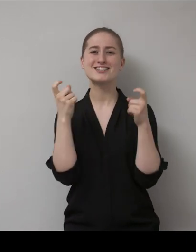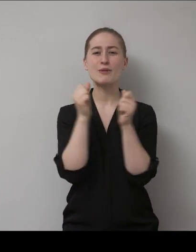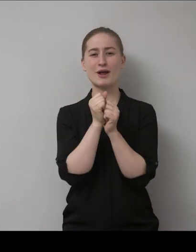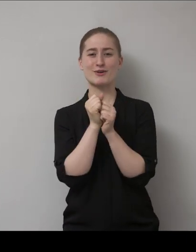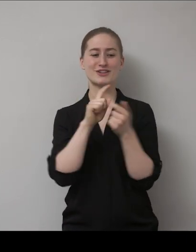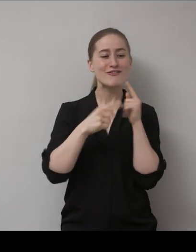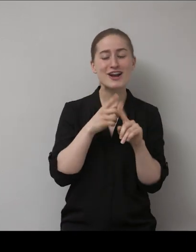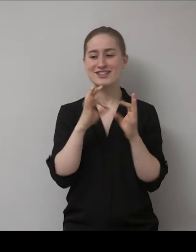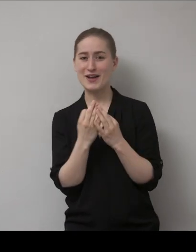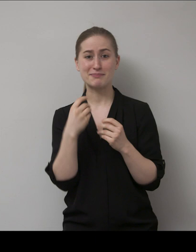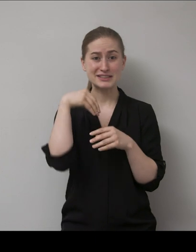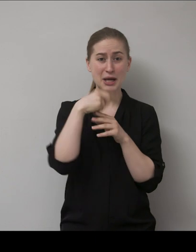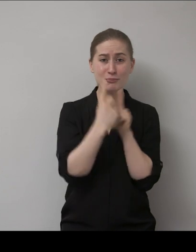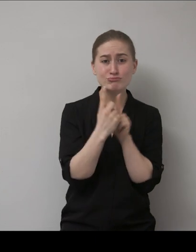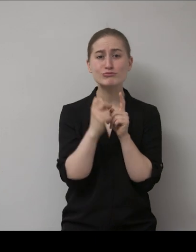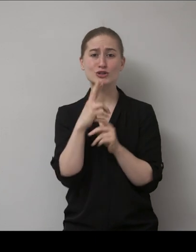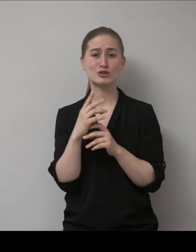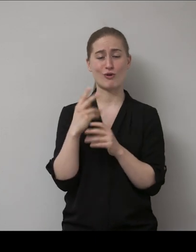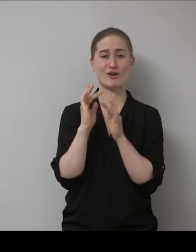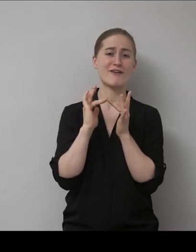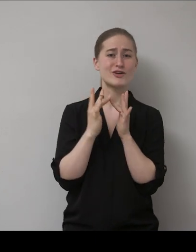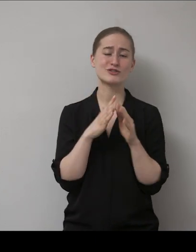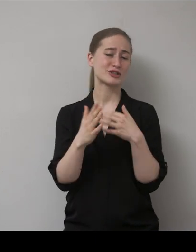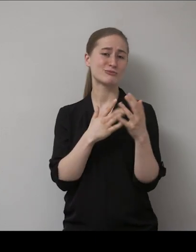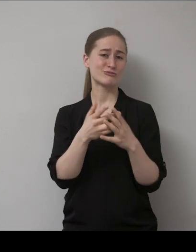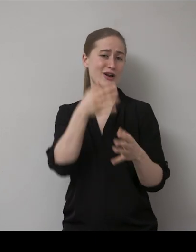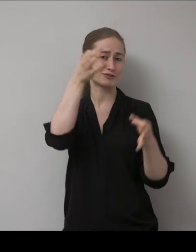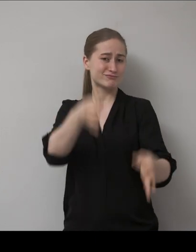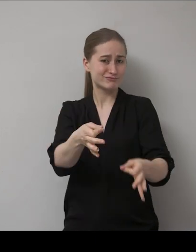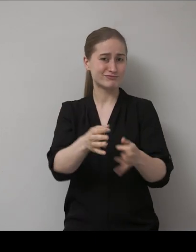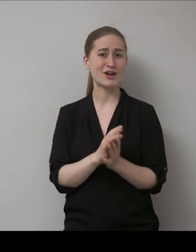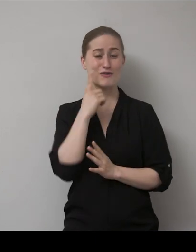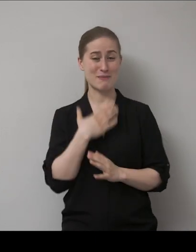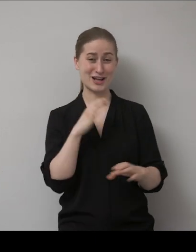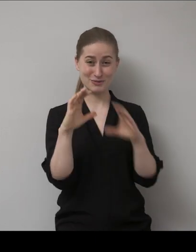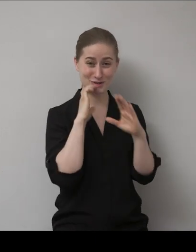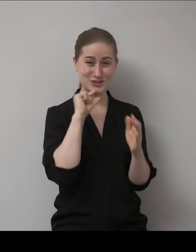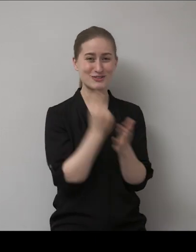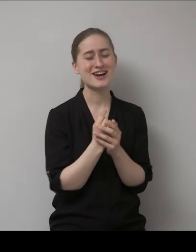either in person or virtually, whatever it might be. And to my Communication grads, congratulations!